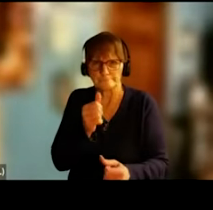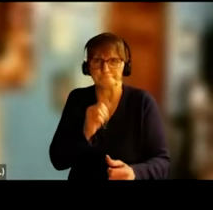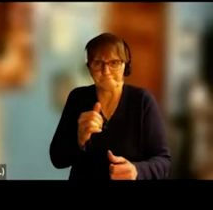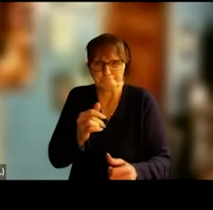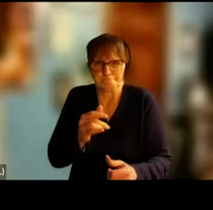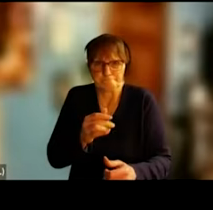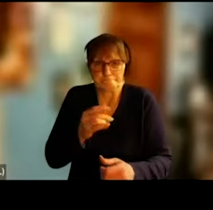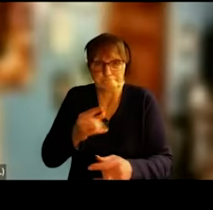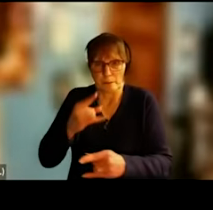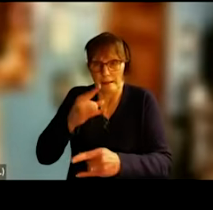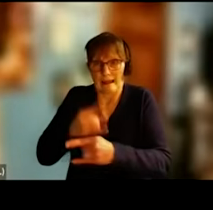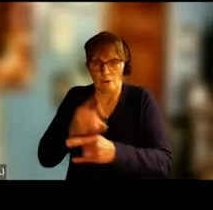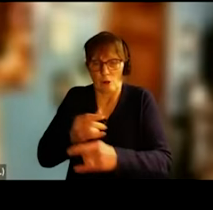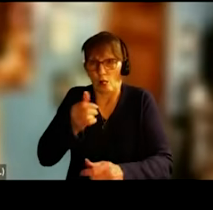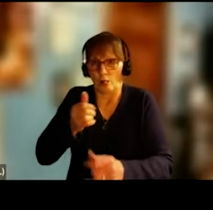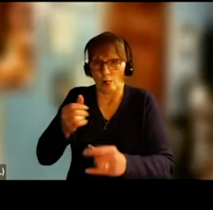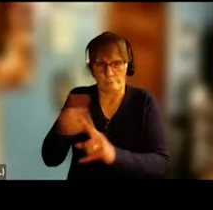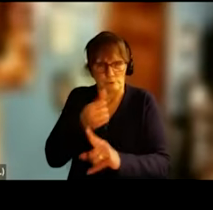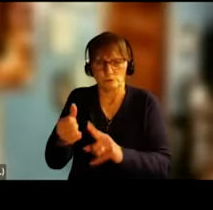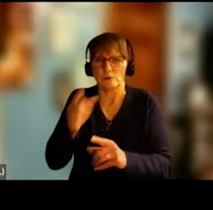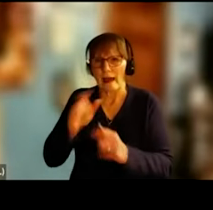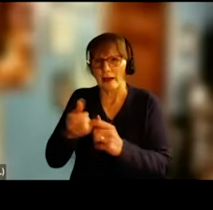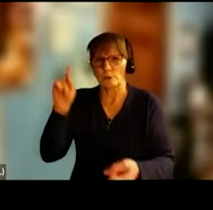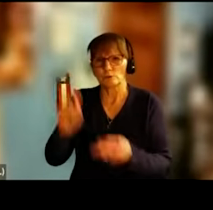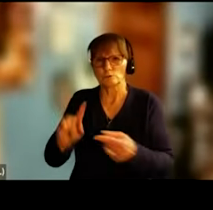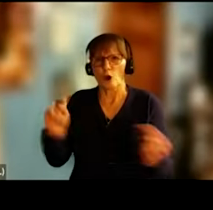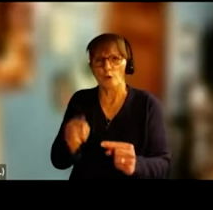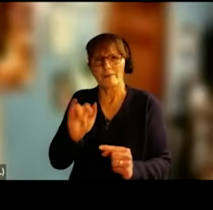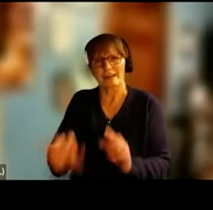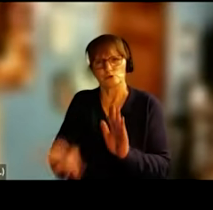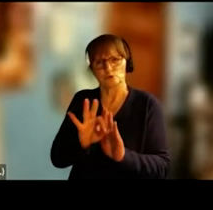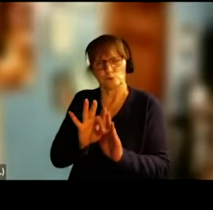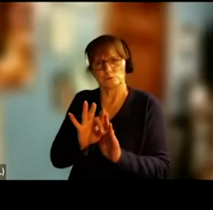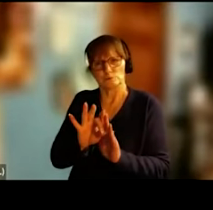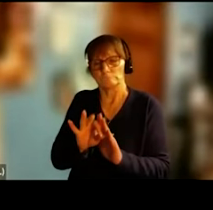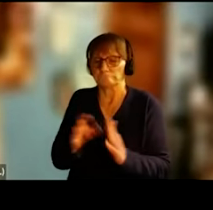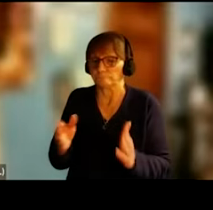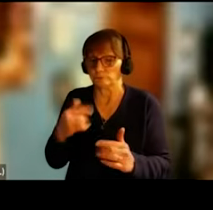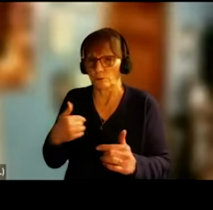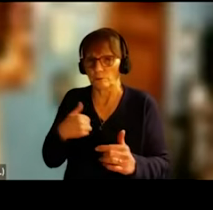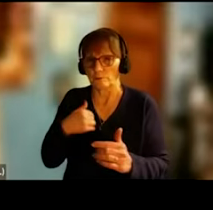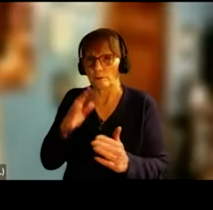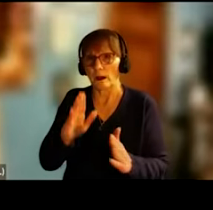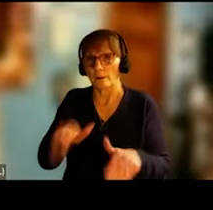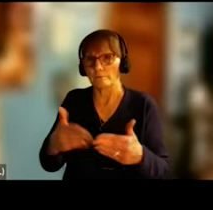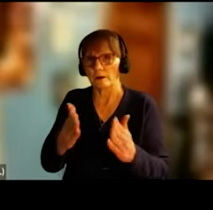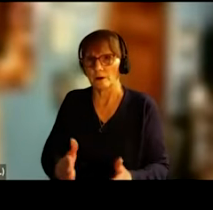And so how do we reduce the harm of that choice? So I'm a family medicine provider and I specialize in substance use treatment.